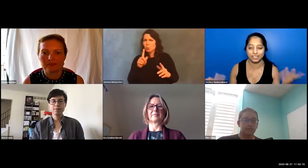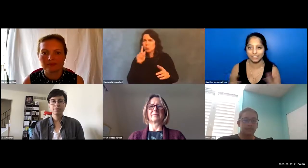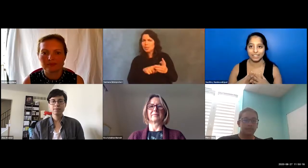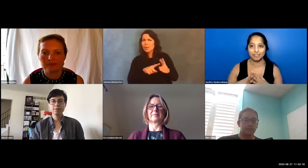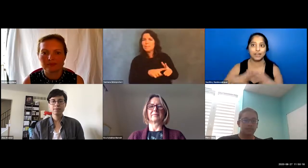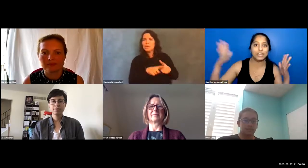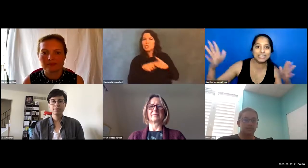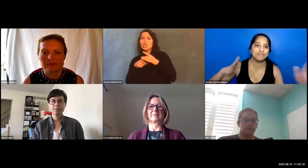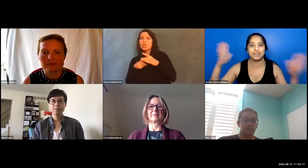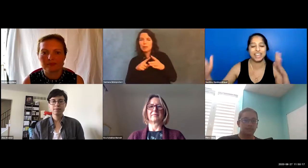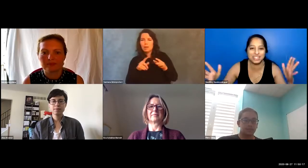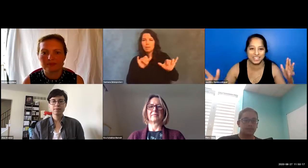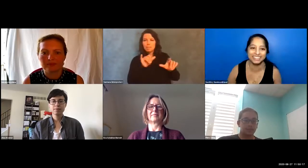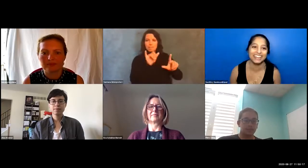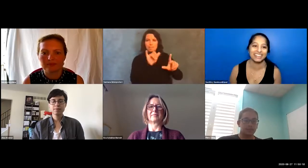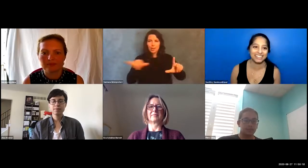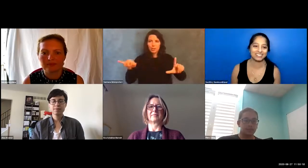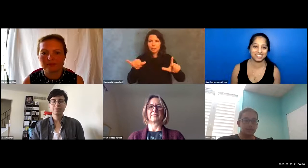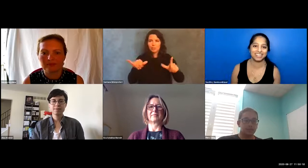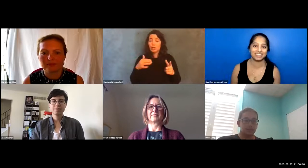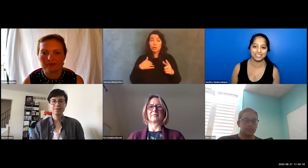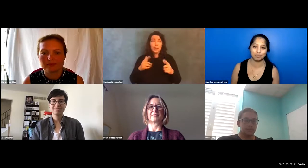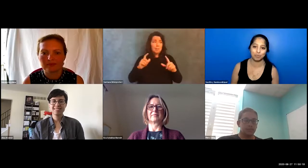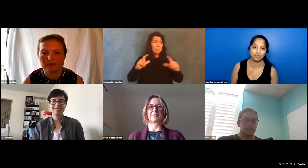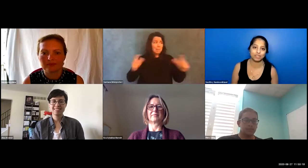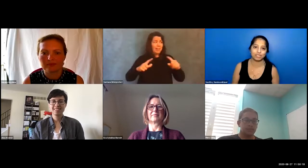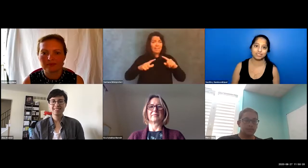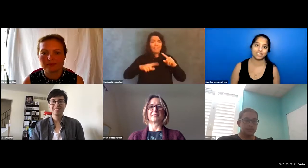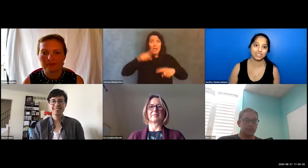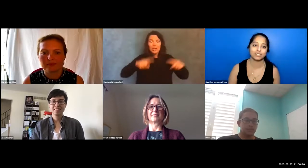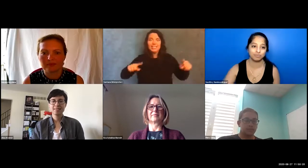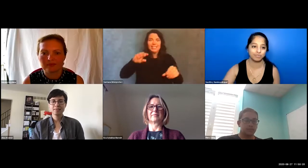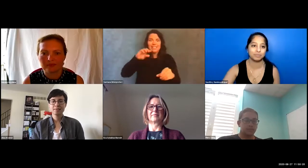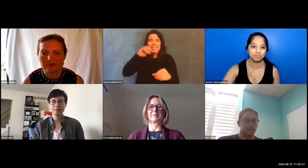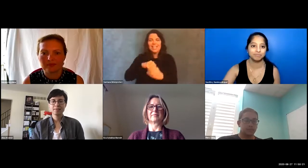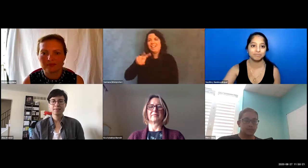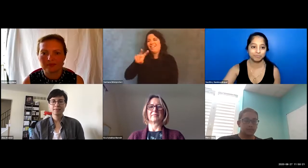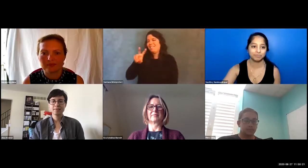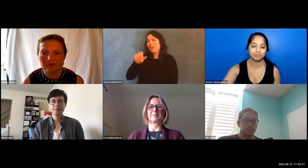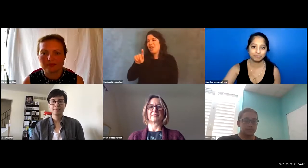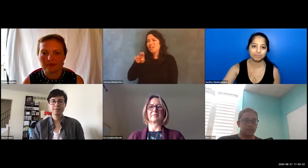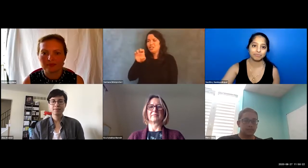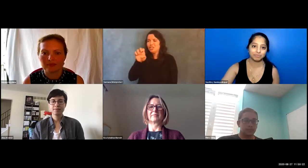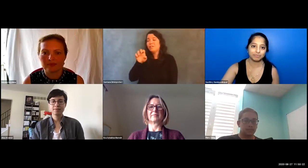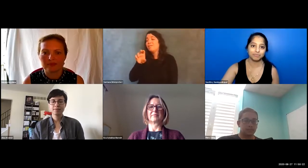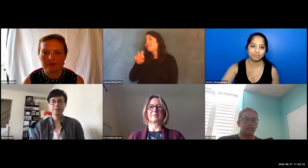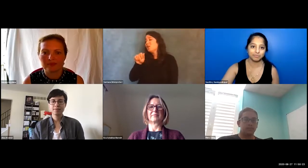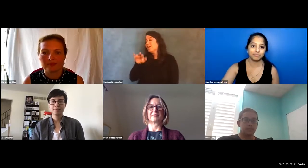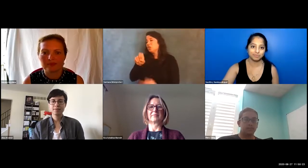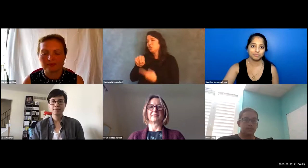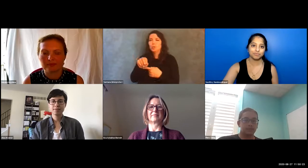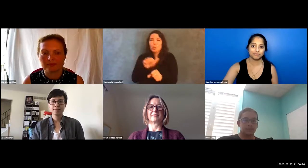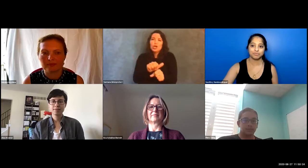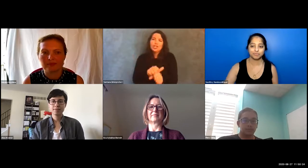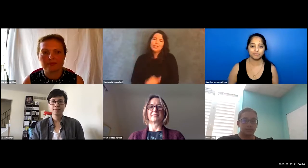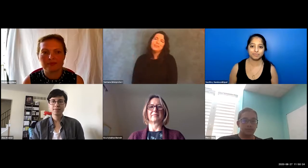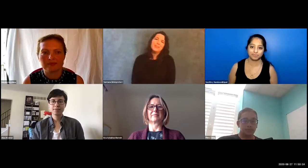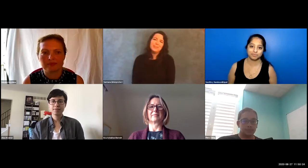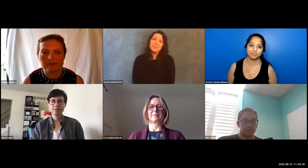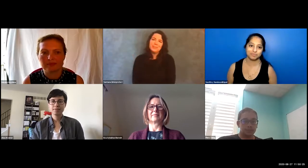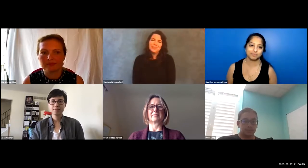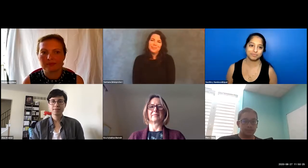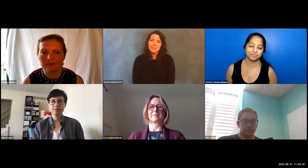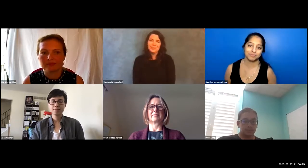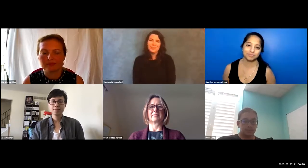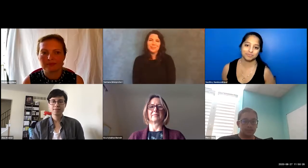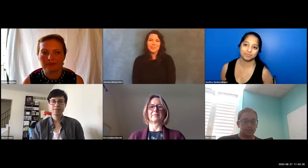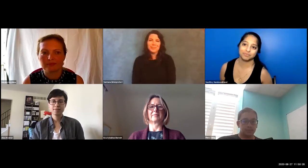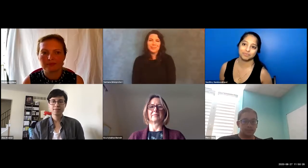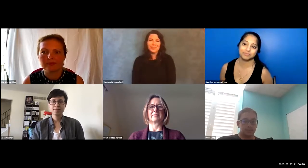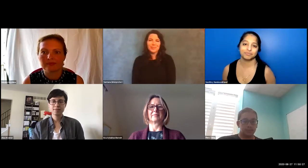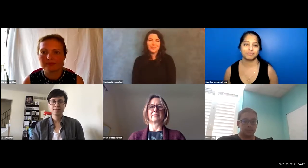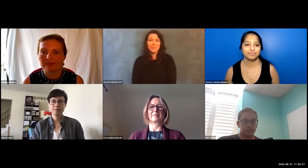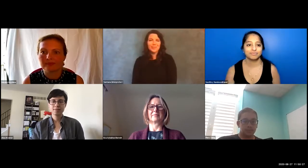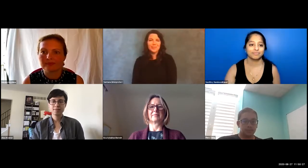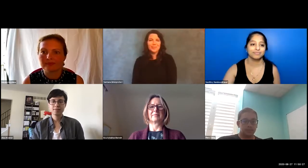that is volunteers and variation I guess which I think is important for us to understand.